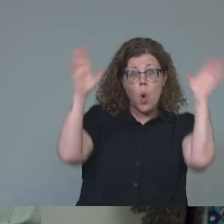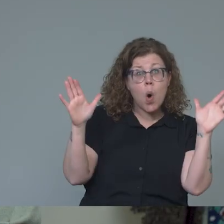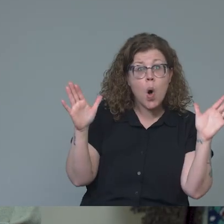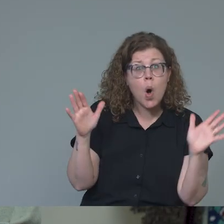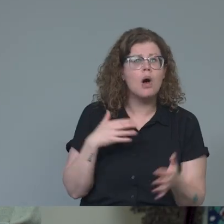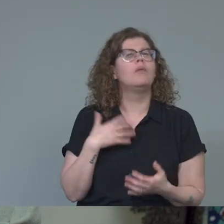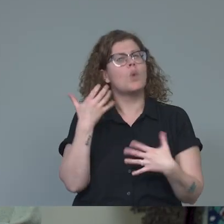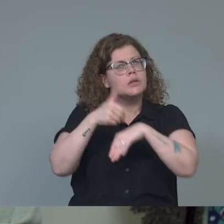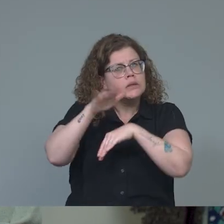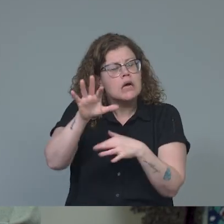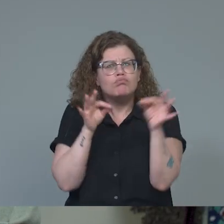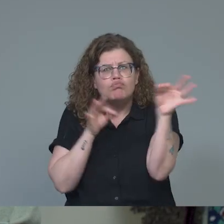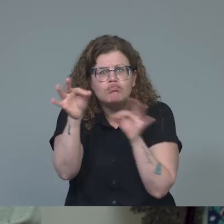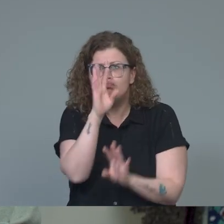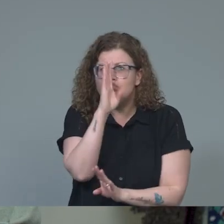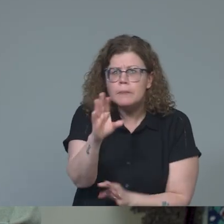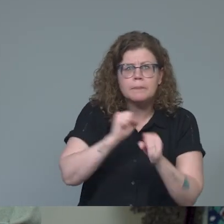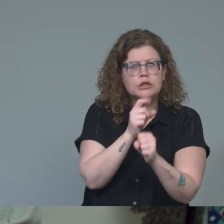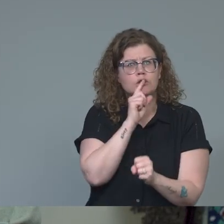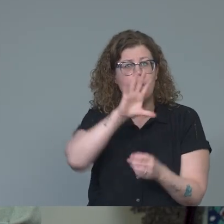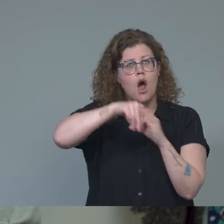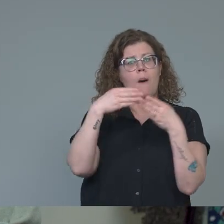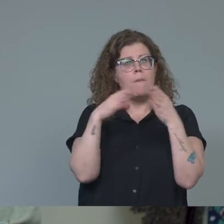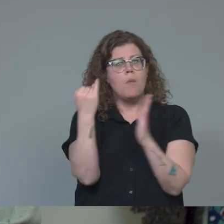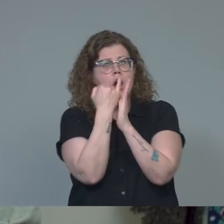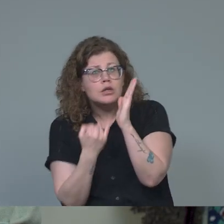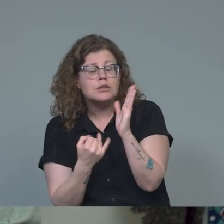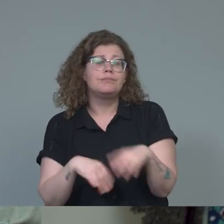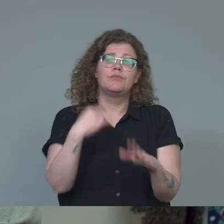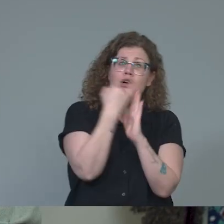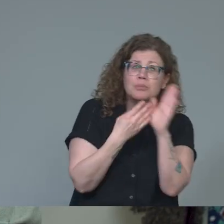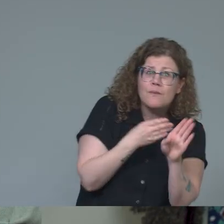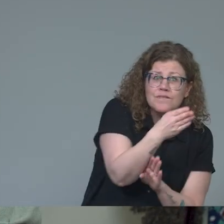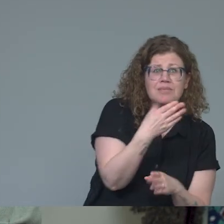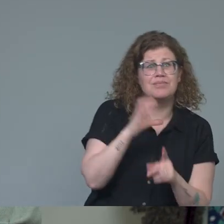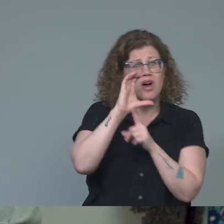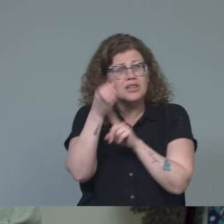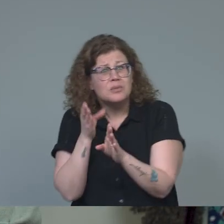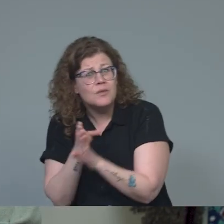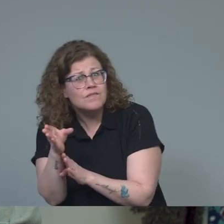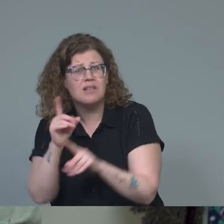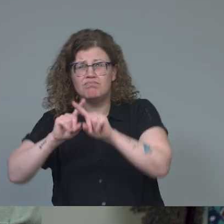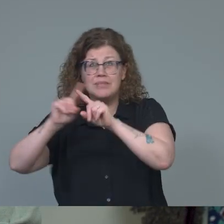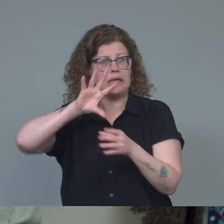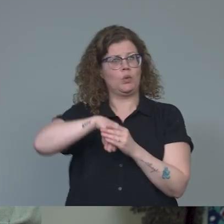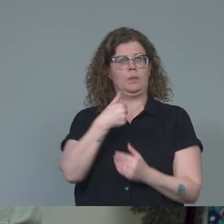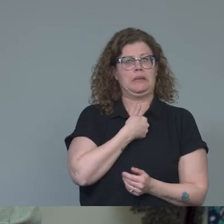you out in that regard. It's better to ask dumb questions than to proceed without knowing where